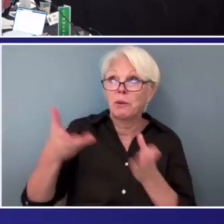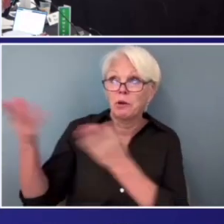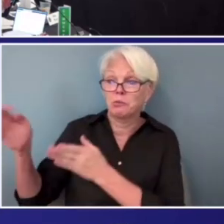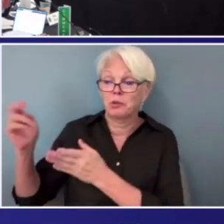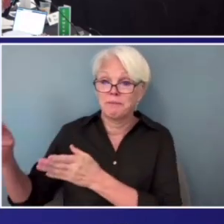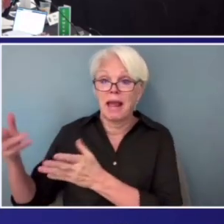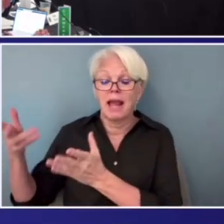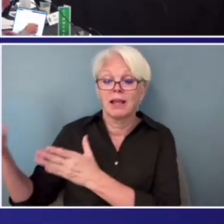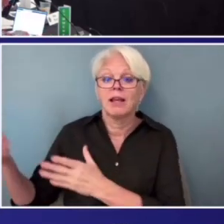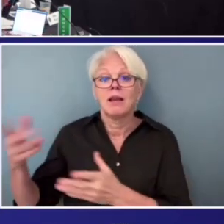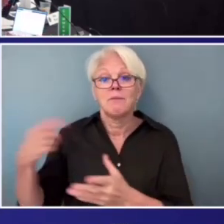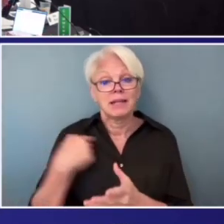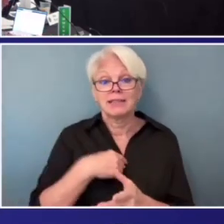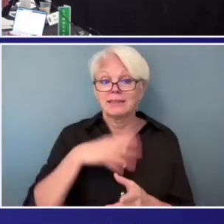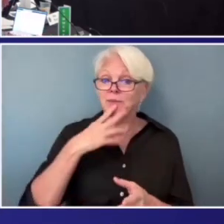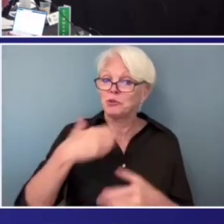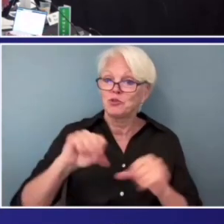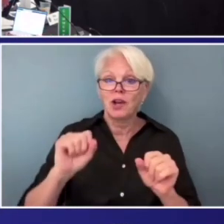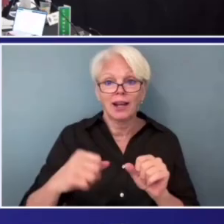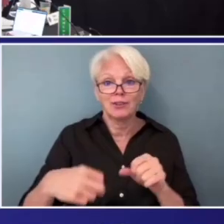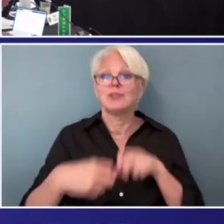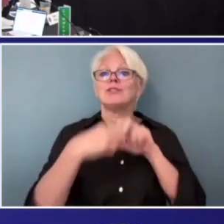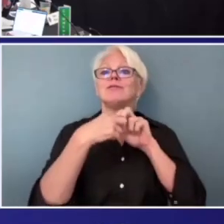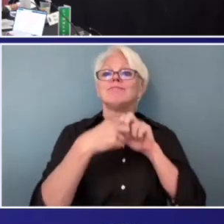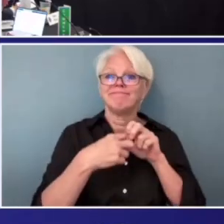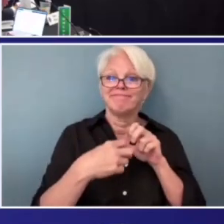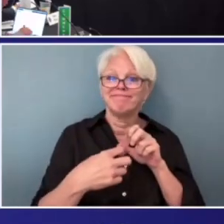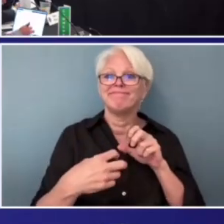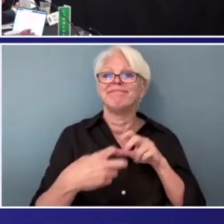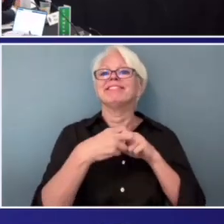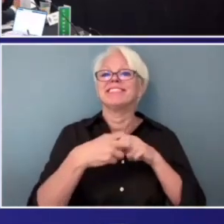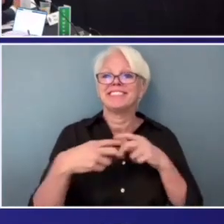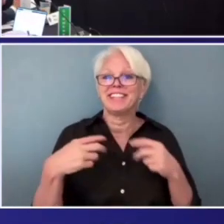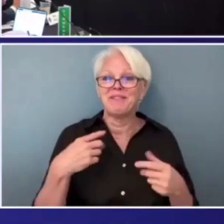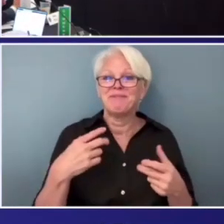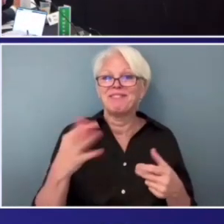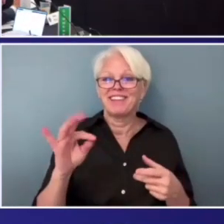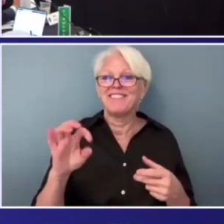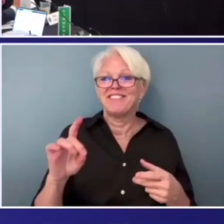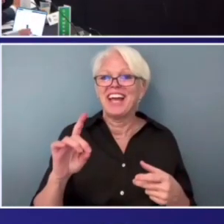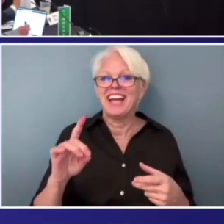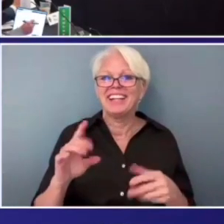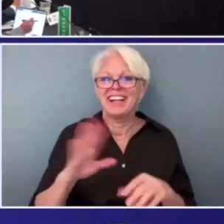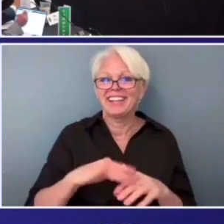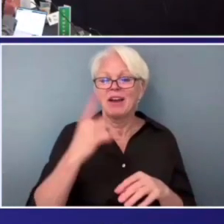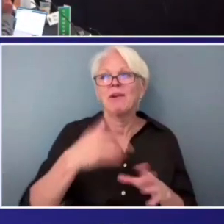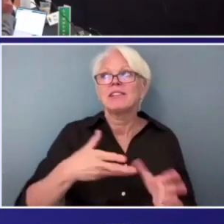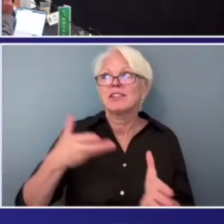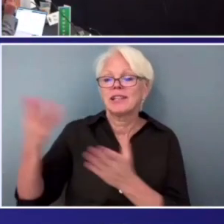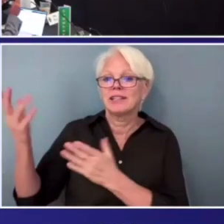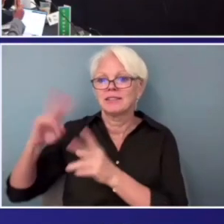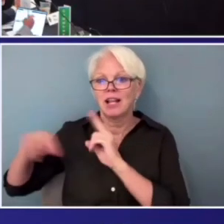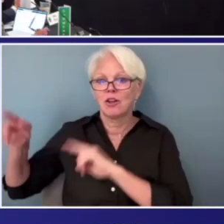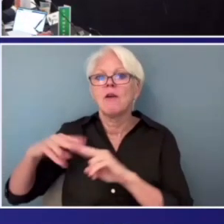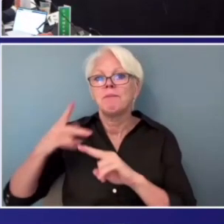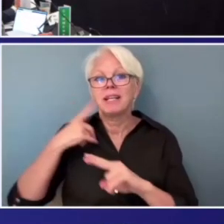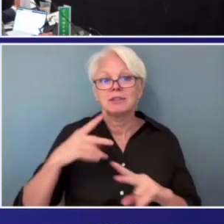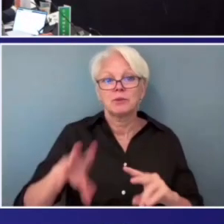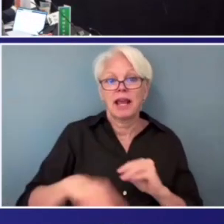the Fed on this one, because we don't have an answer for that. So let us take that back and look at it. Because if we need to do clarifying language that exactly